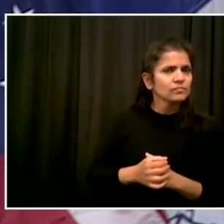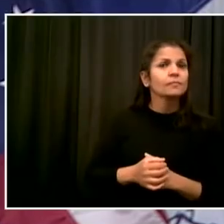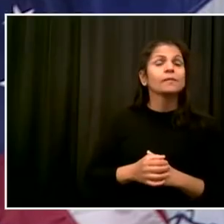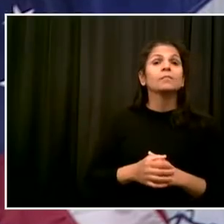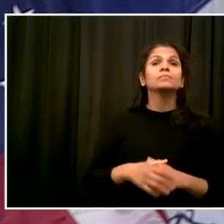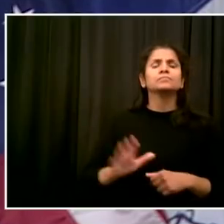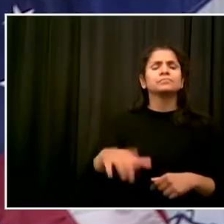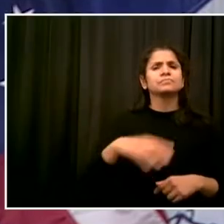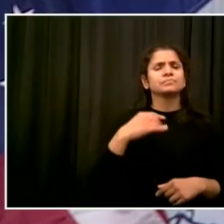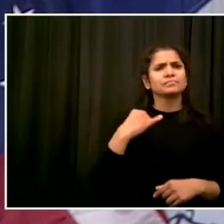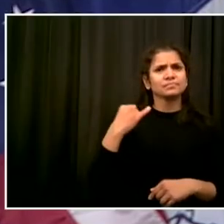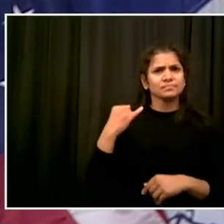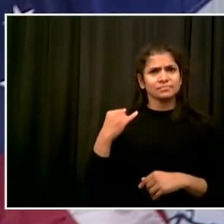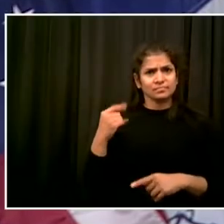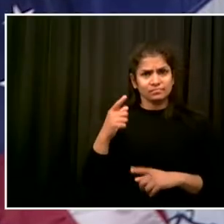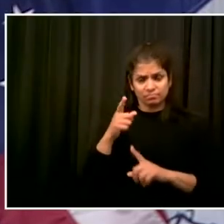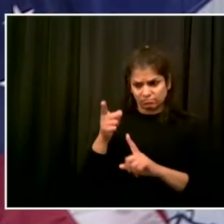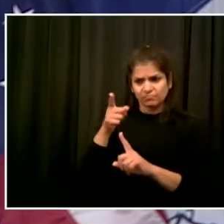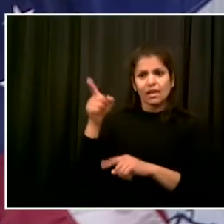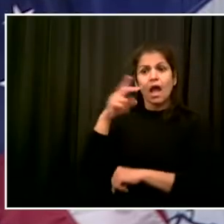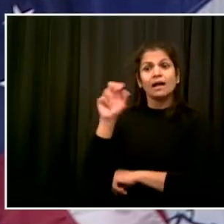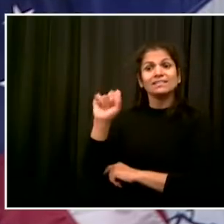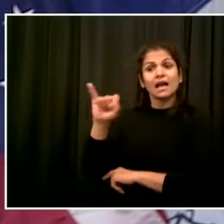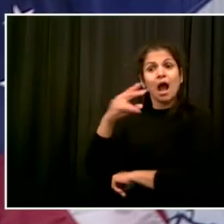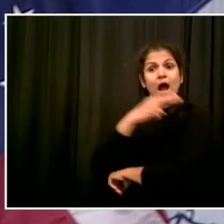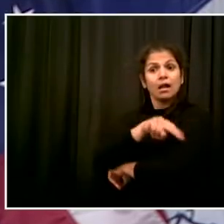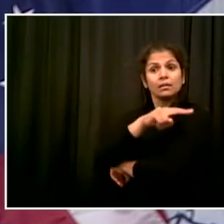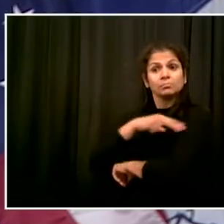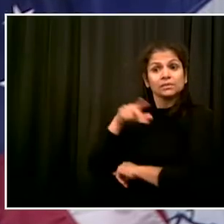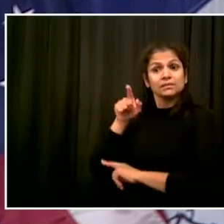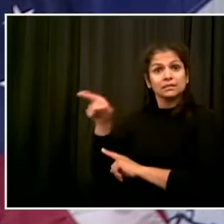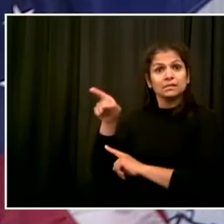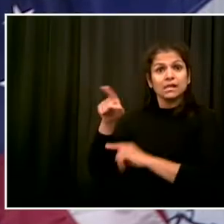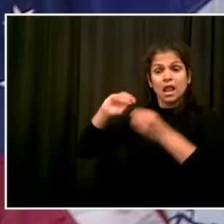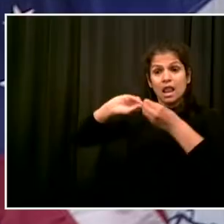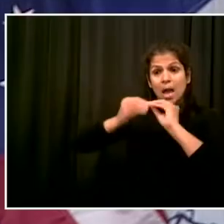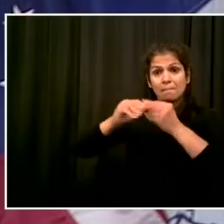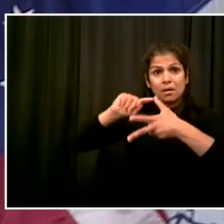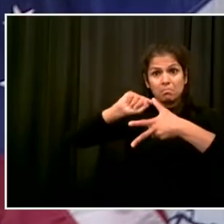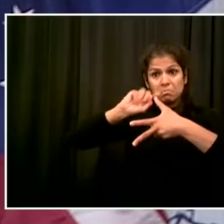SMALL BUSINESSES THAT MIGHT BE IN PHASE 1 OF THE REOPENING